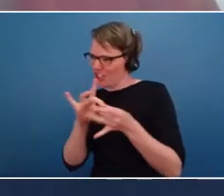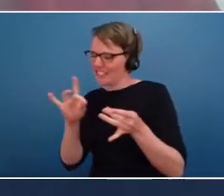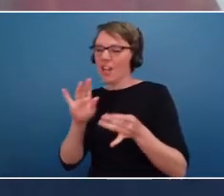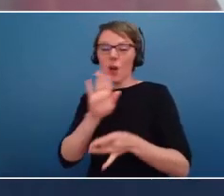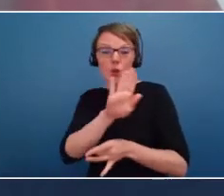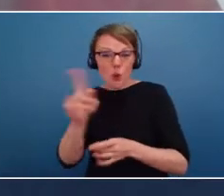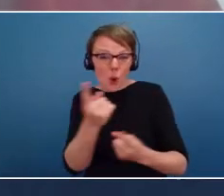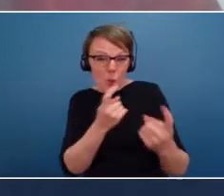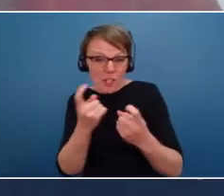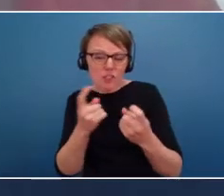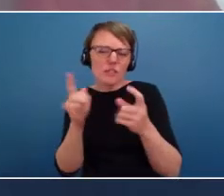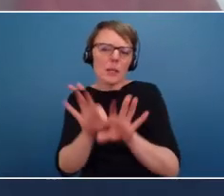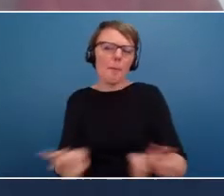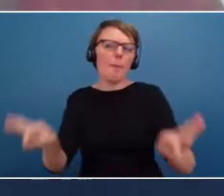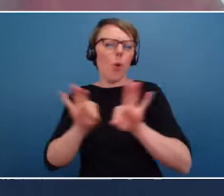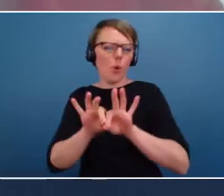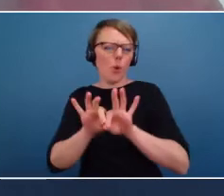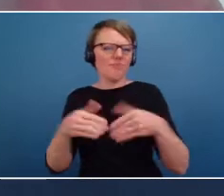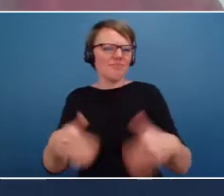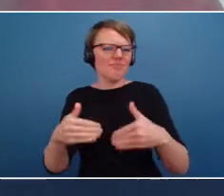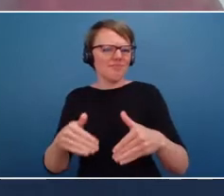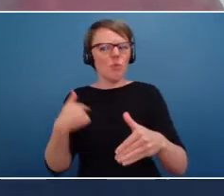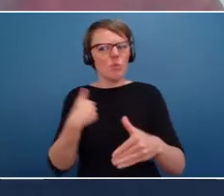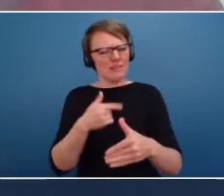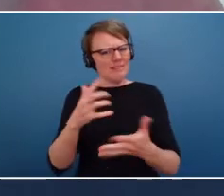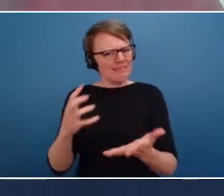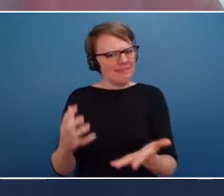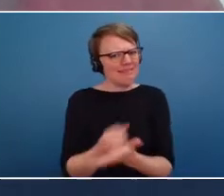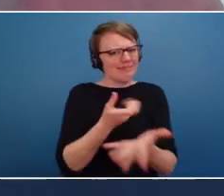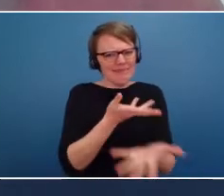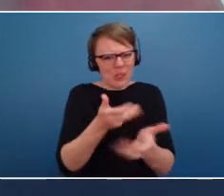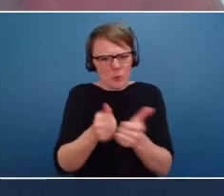to engage with you is important. So, do know that we will have